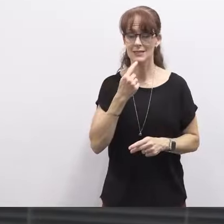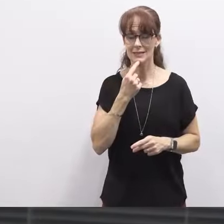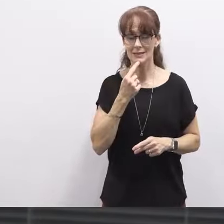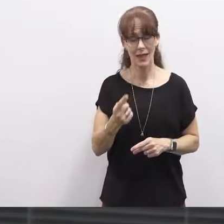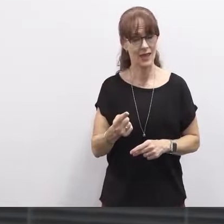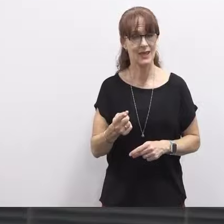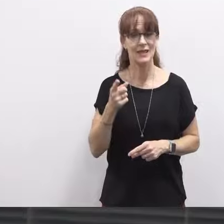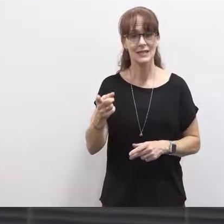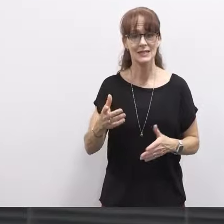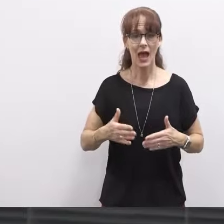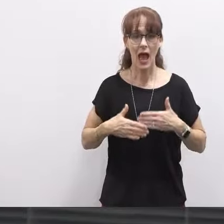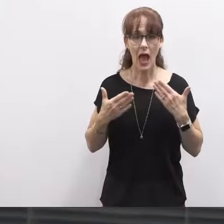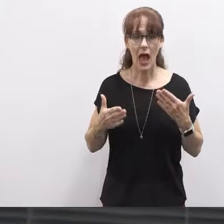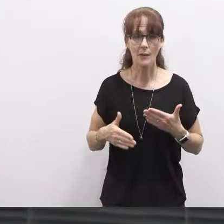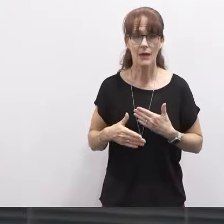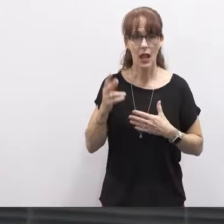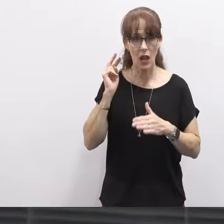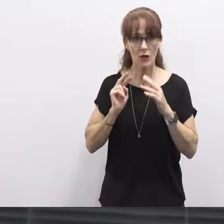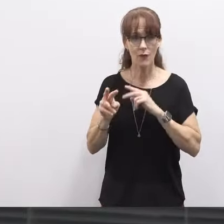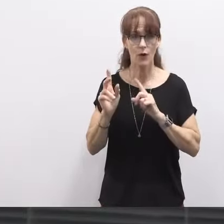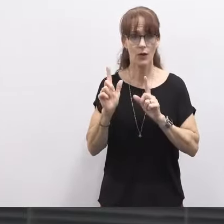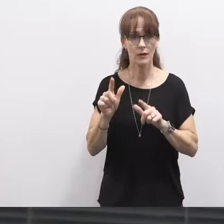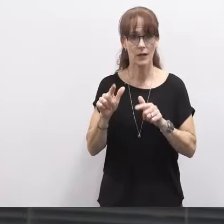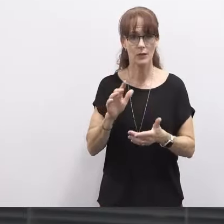he is happy and look forward to attending school daily.